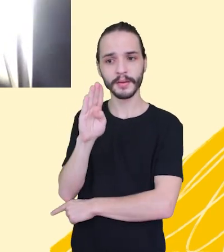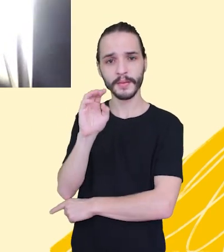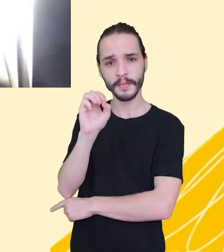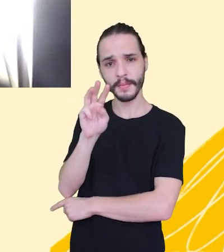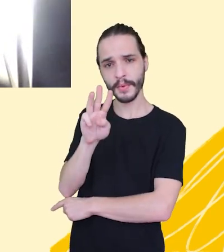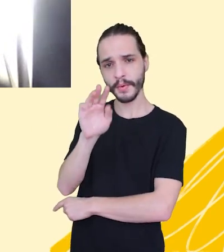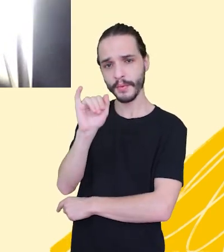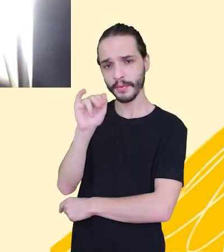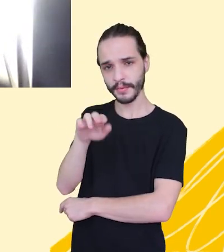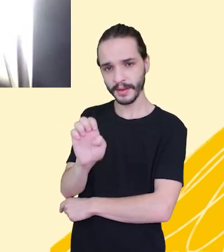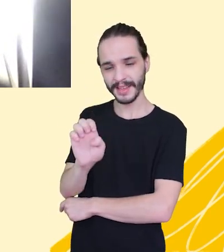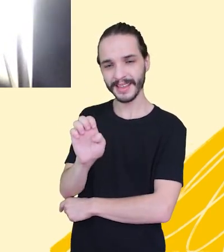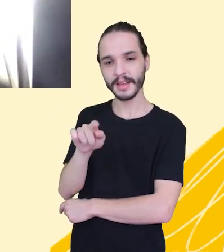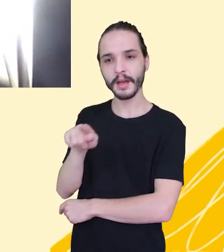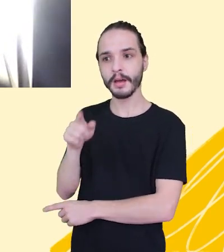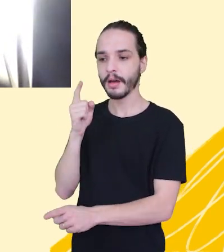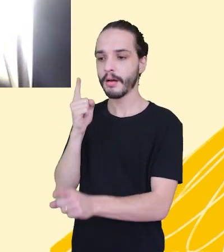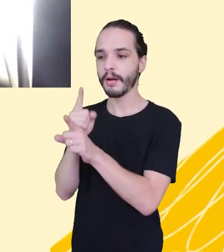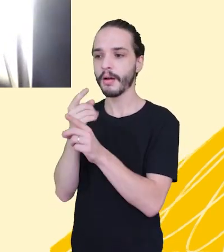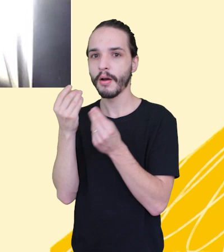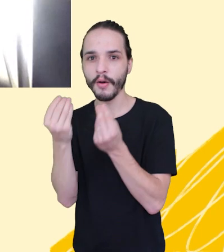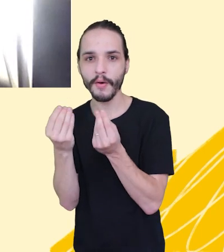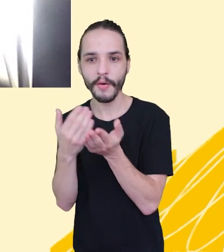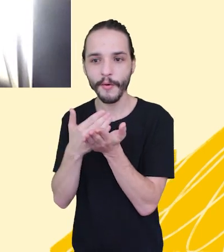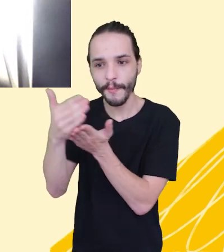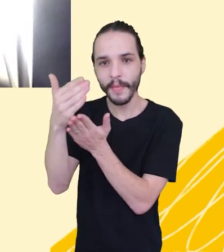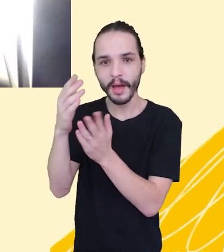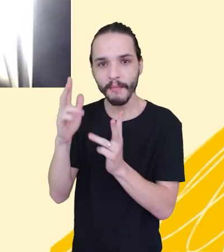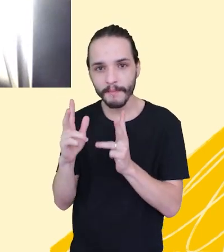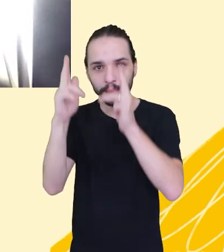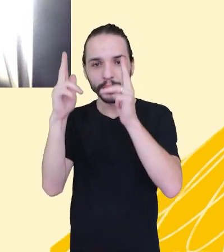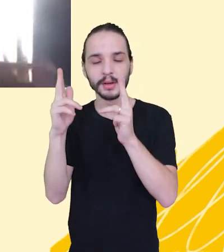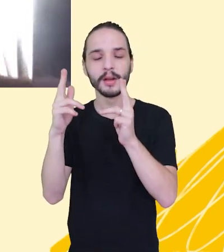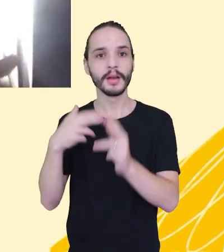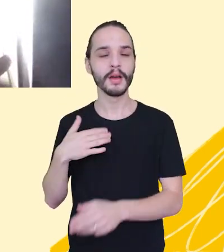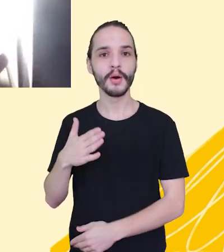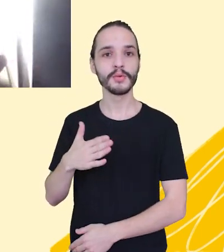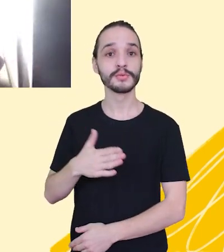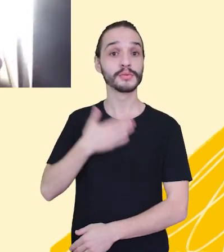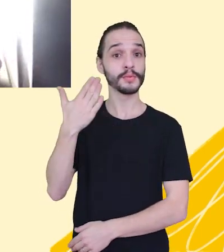And I was surprised by myself that it starts early